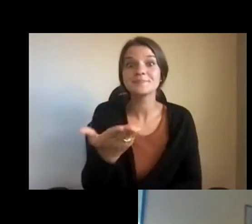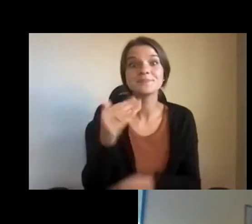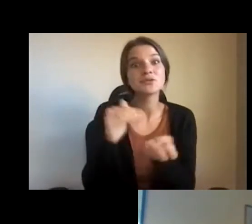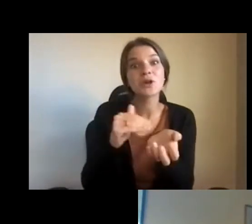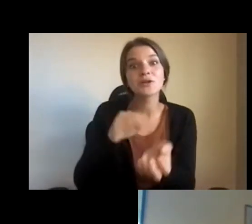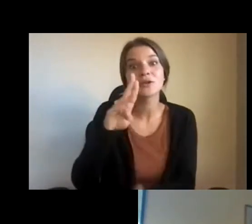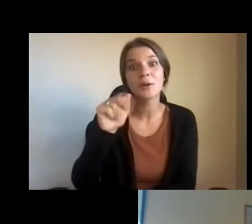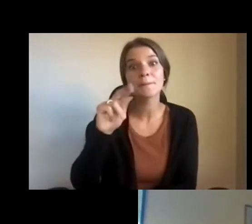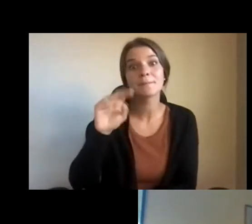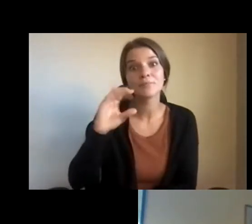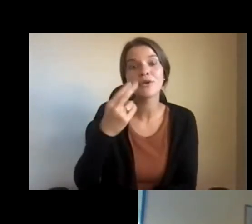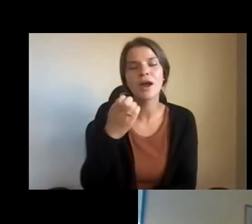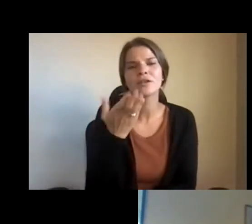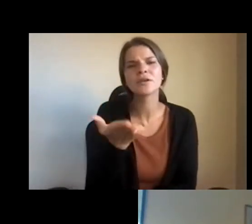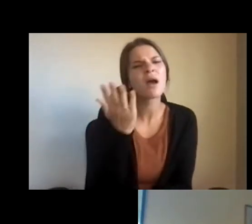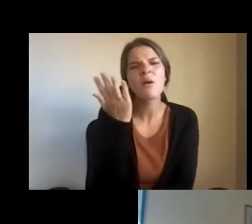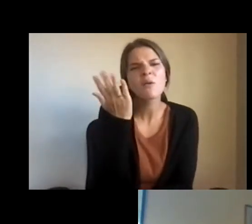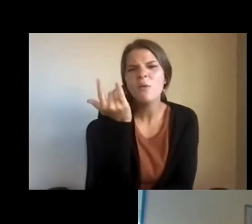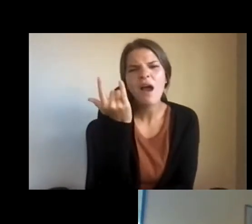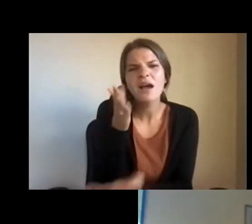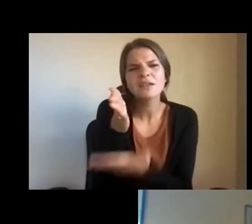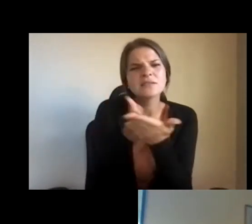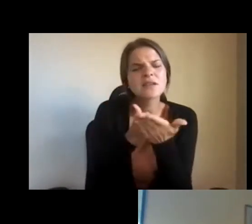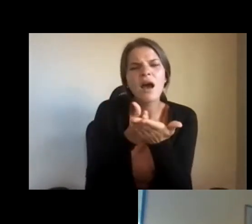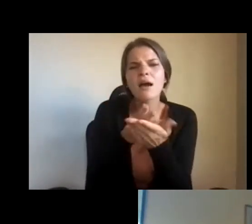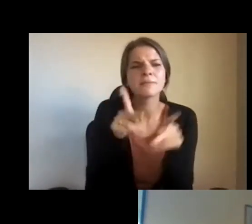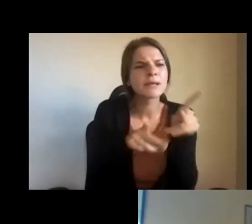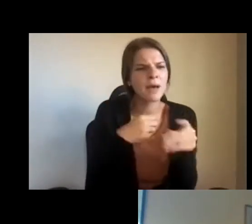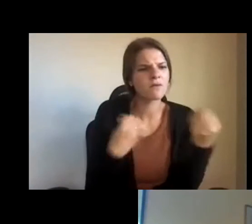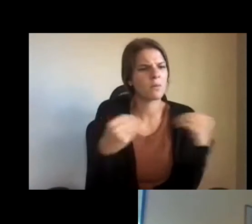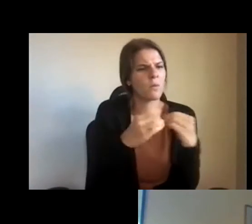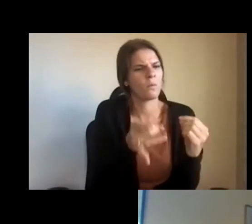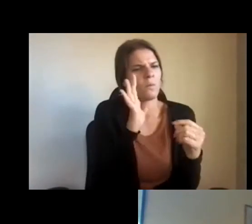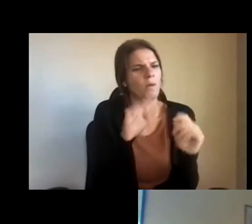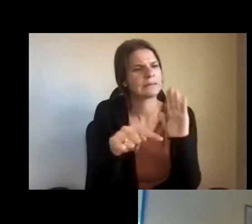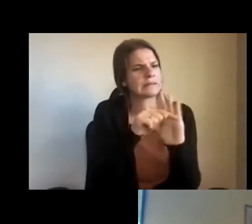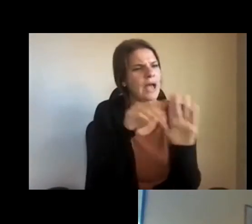"why do some people have more significant side effects from the vaccines than others?